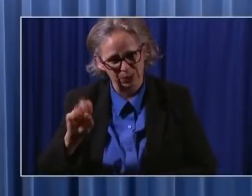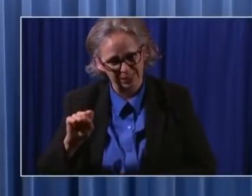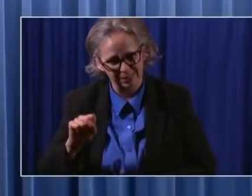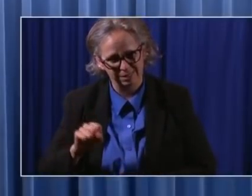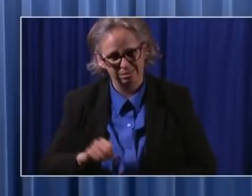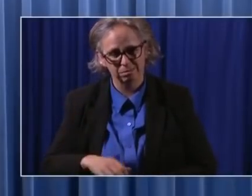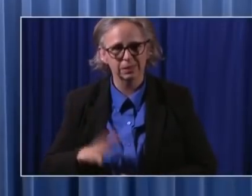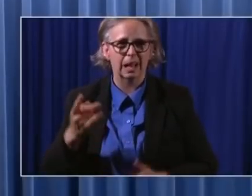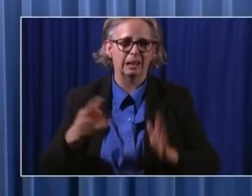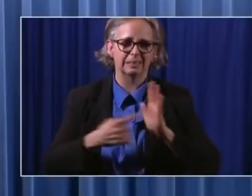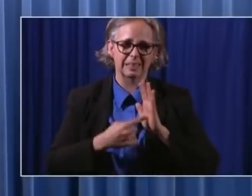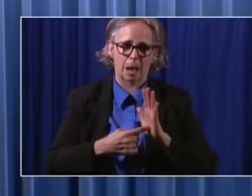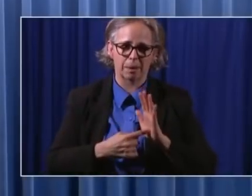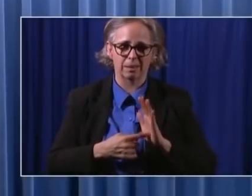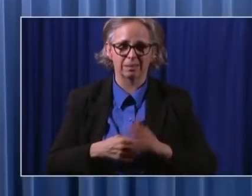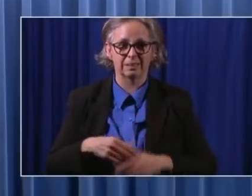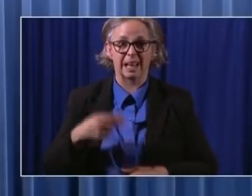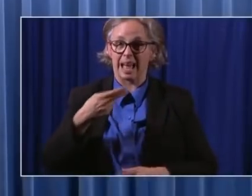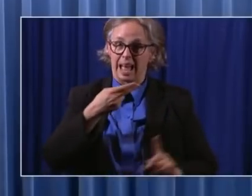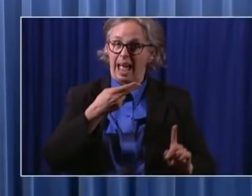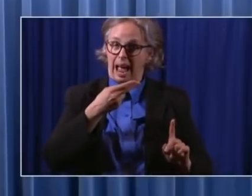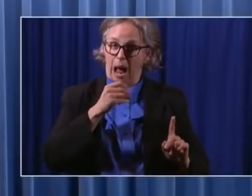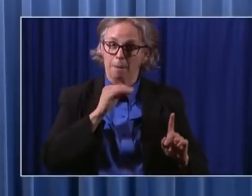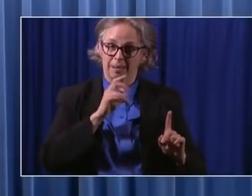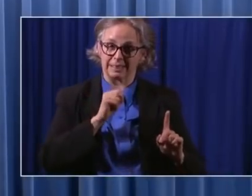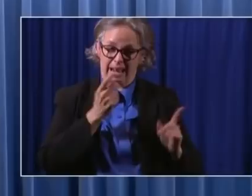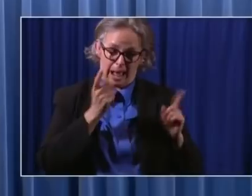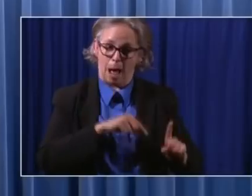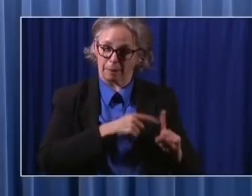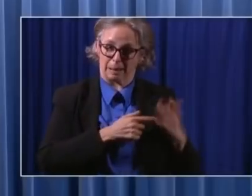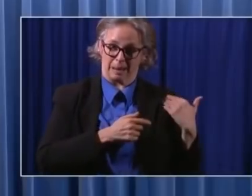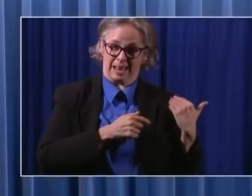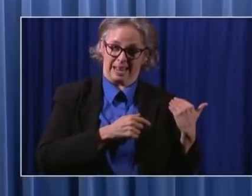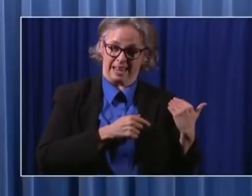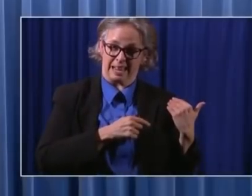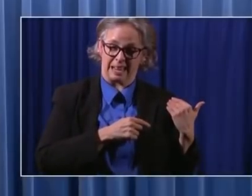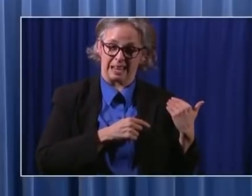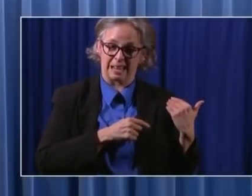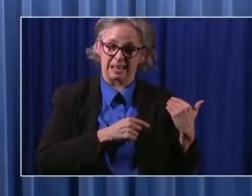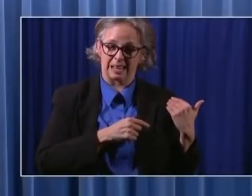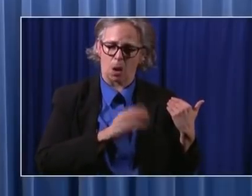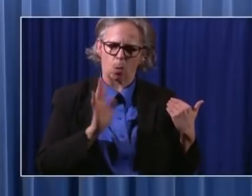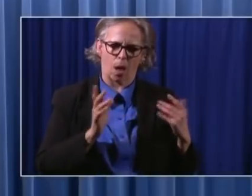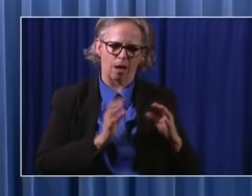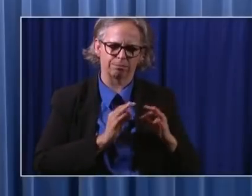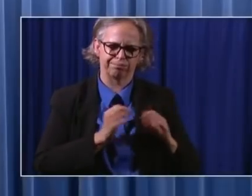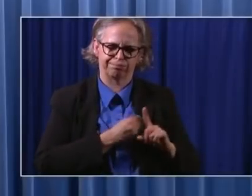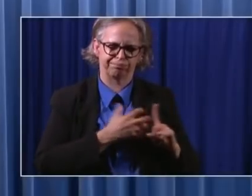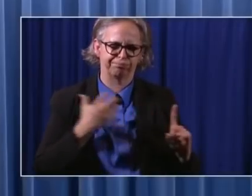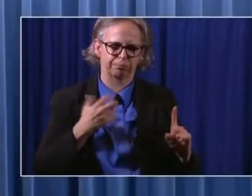NEWS. THE BAD NEWS WE HAVE AS WELL.